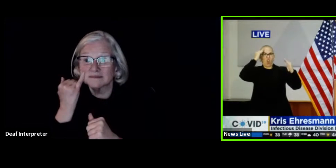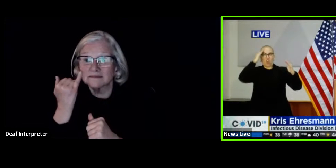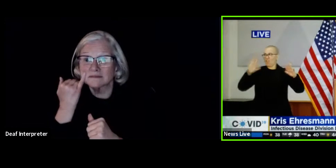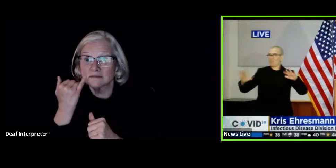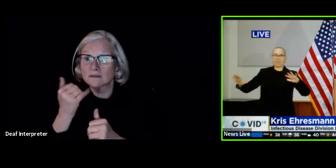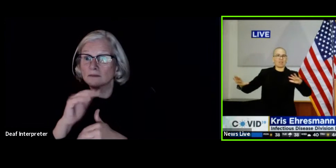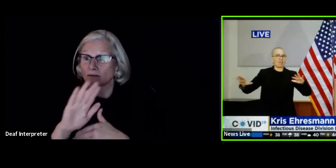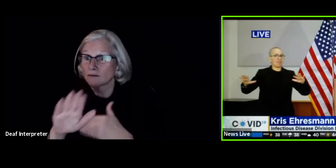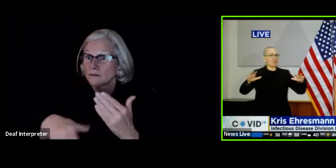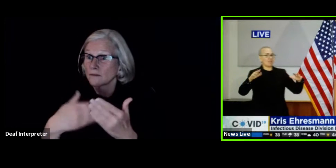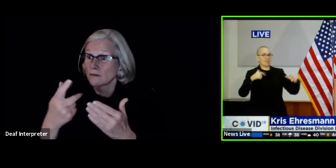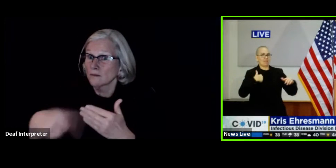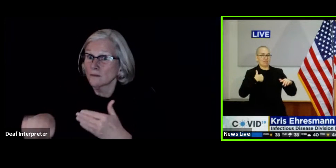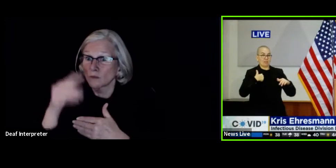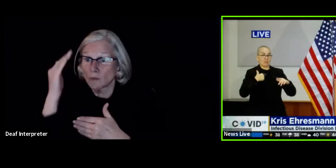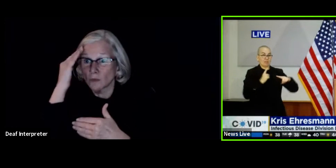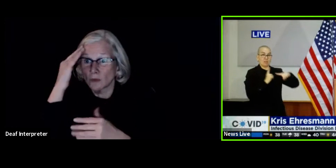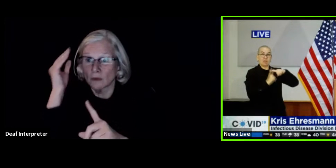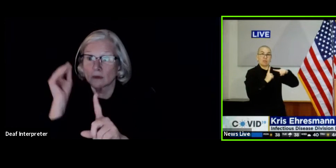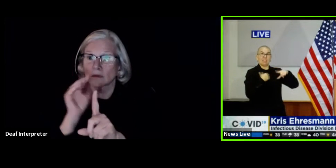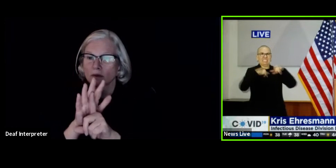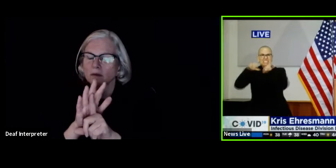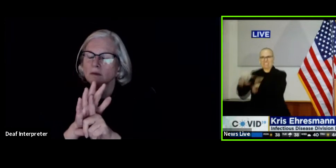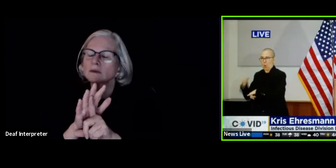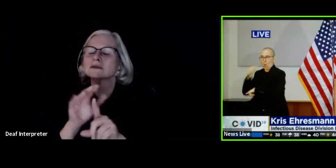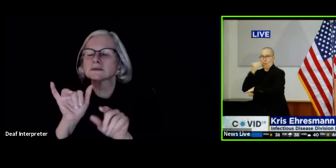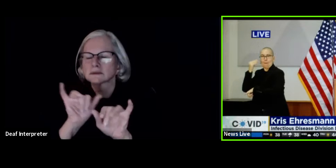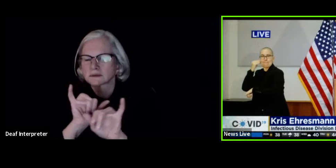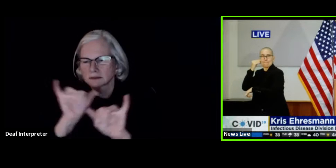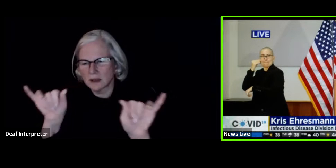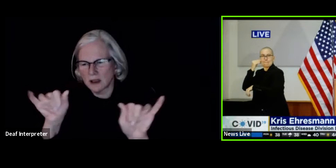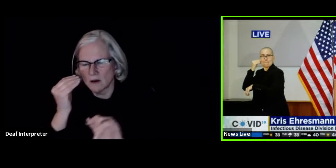STAY HOME AND AVOID CONTACT WITH OTHER PEOPLE, THEY CAN'T SPREAD